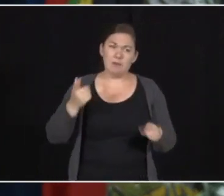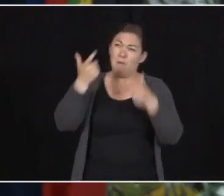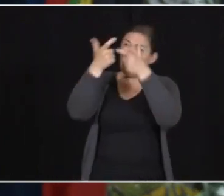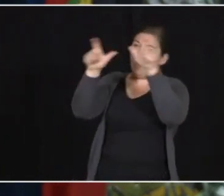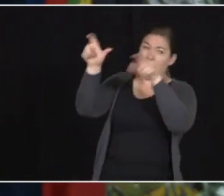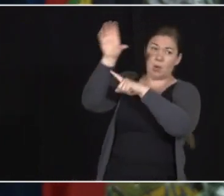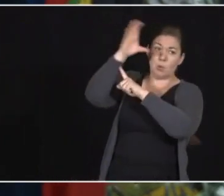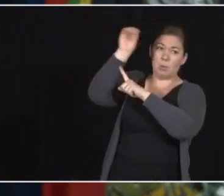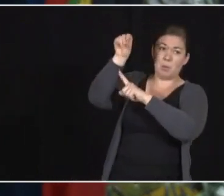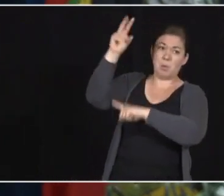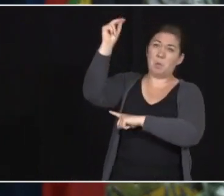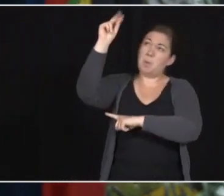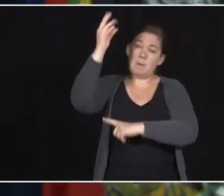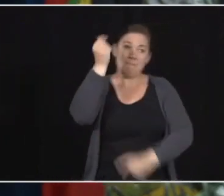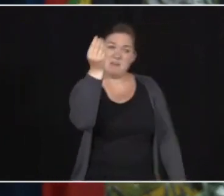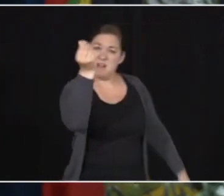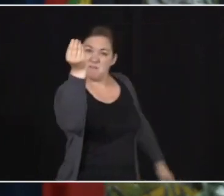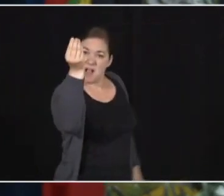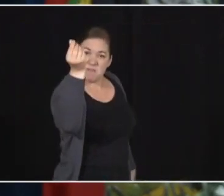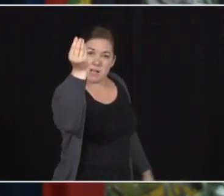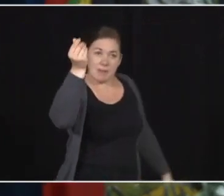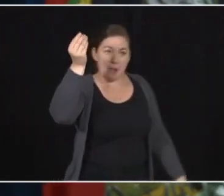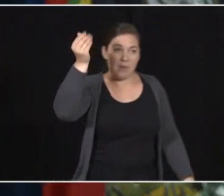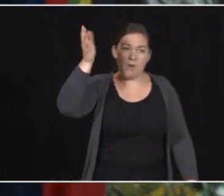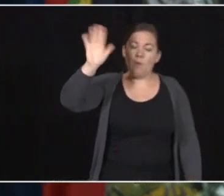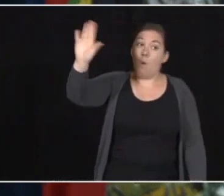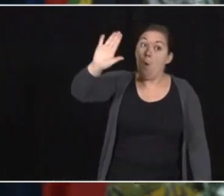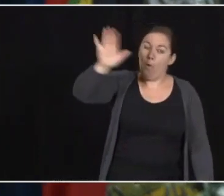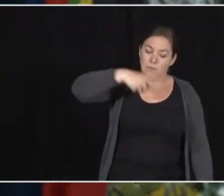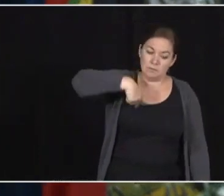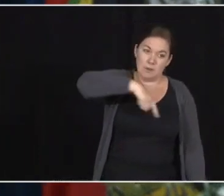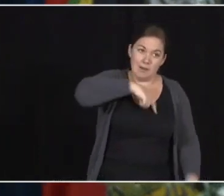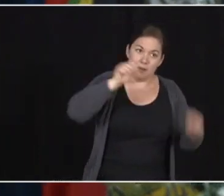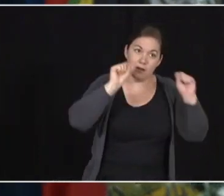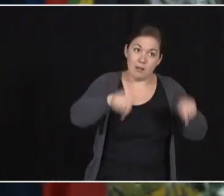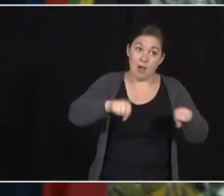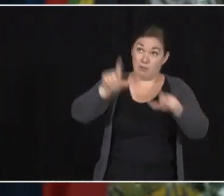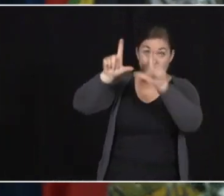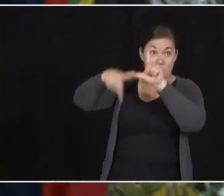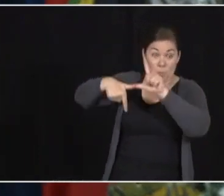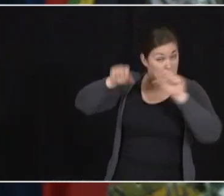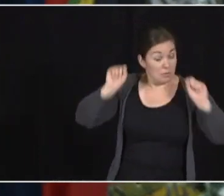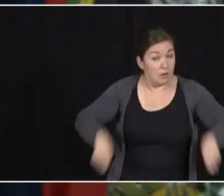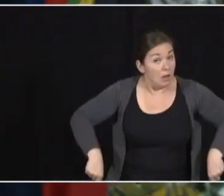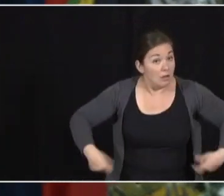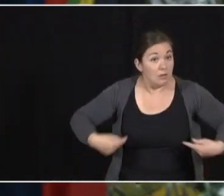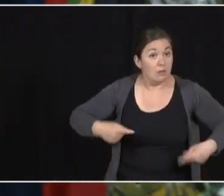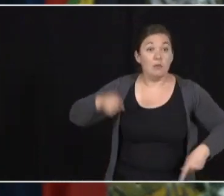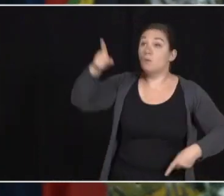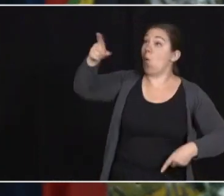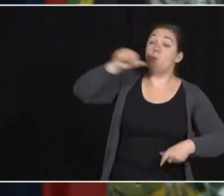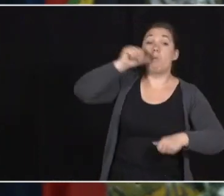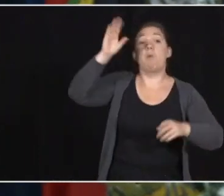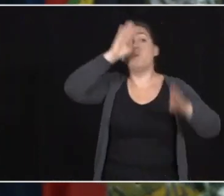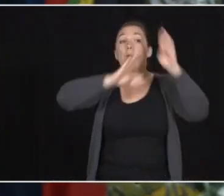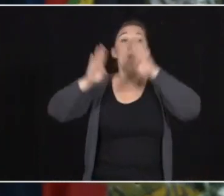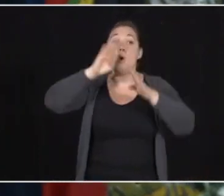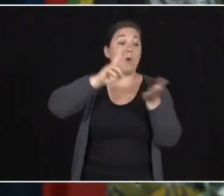Nothing drives me more crazy than these big corporations saying, no, we are watching dollars and sense. There is a lot we can do. We can pull their licence. Then we won't then they won't have a home to worry about. Trust me,